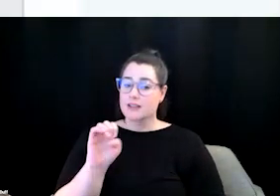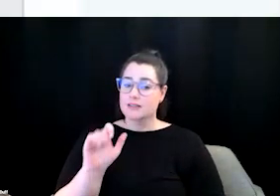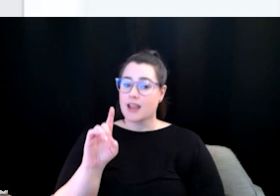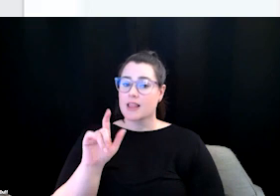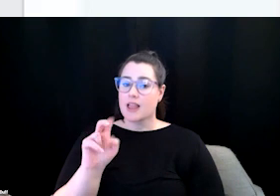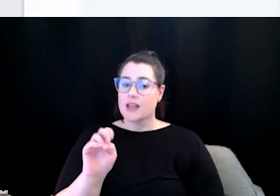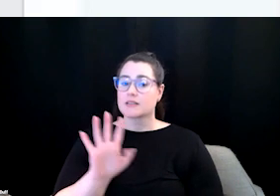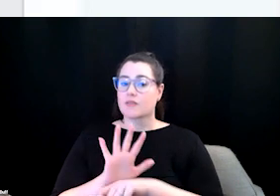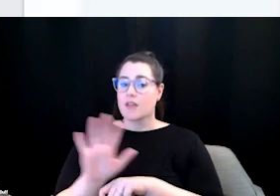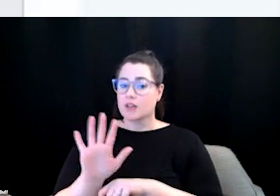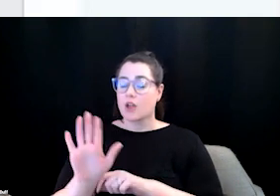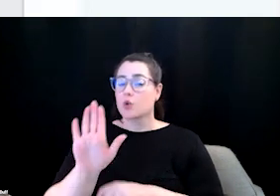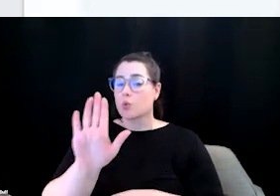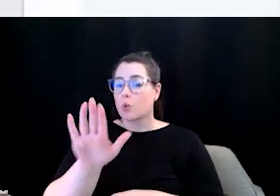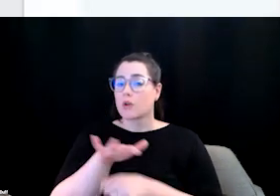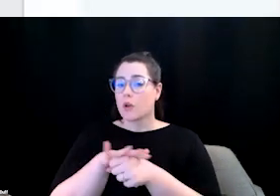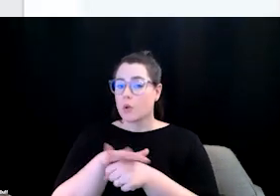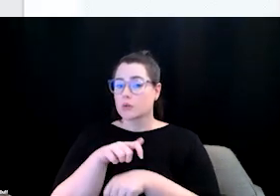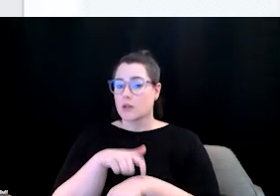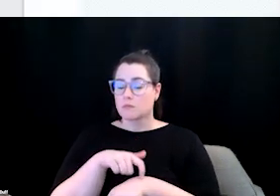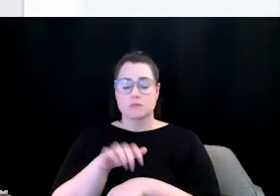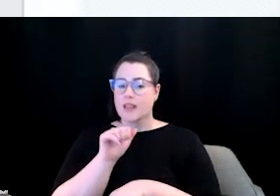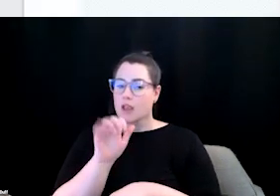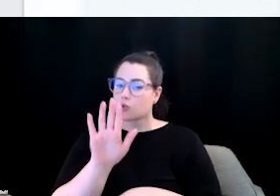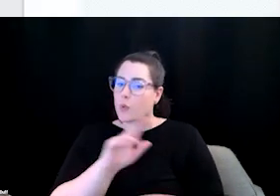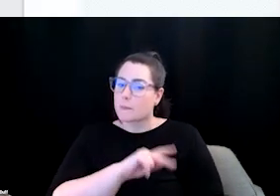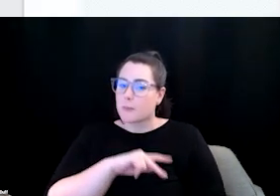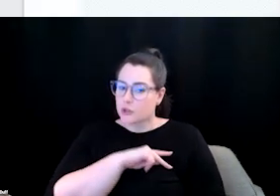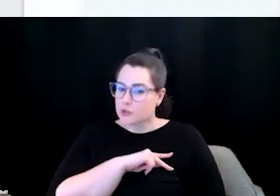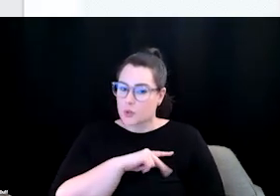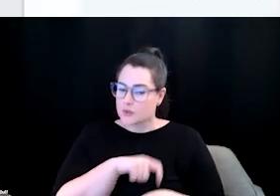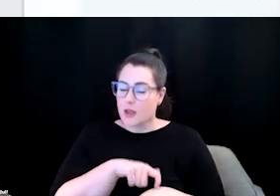So that means not you as a person but 5 p.m. your organization's local time.